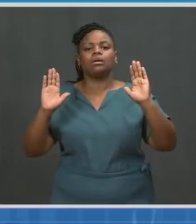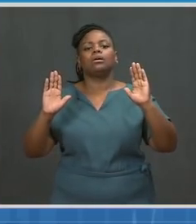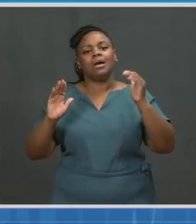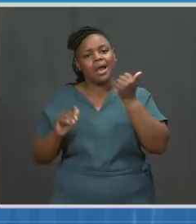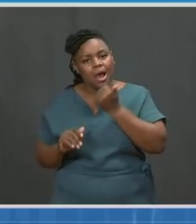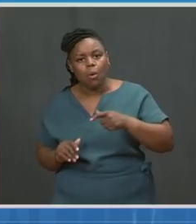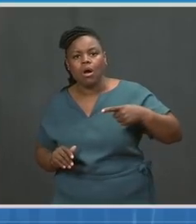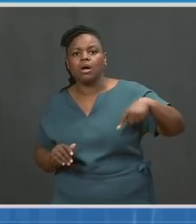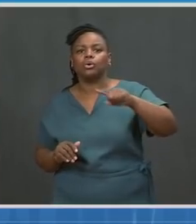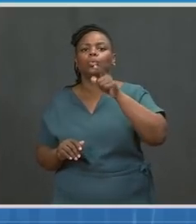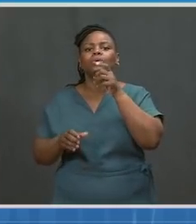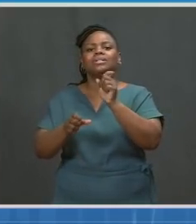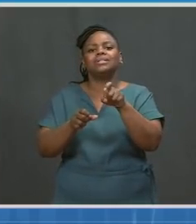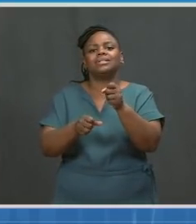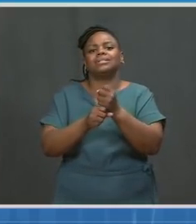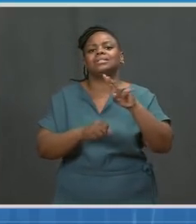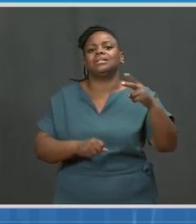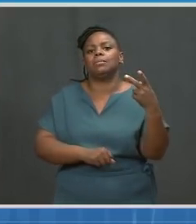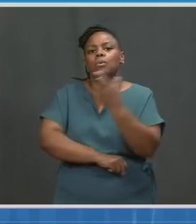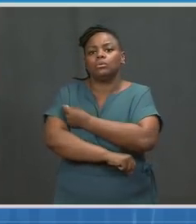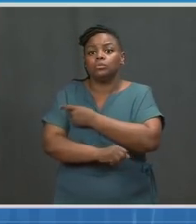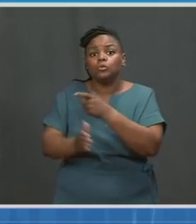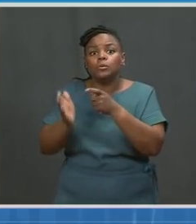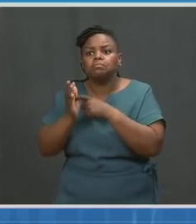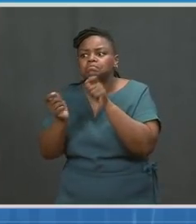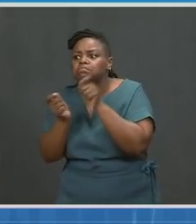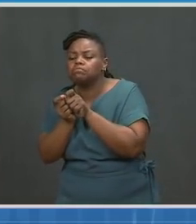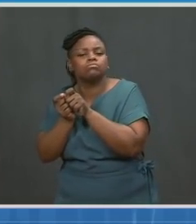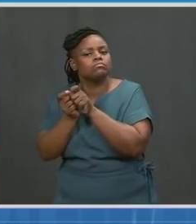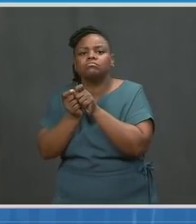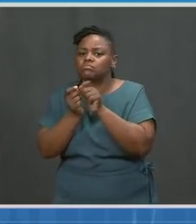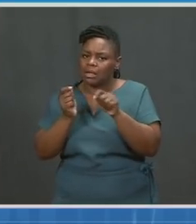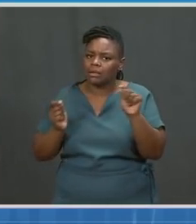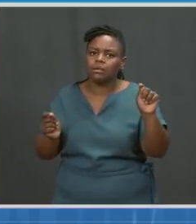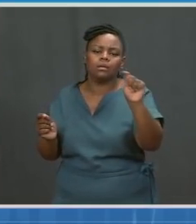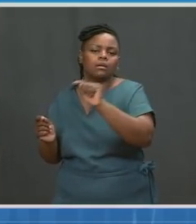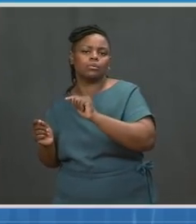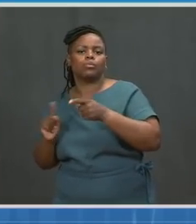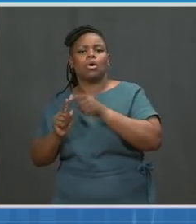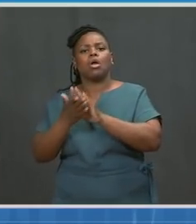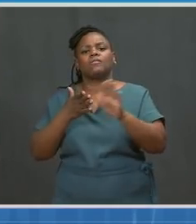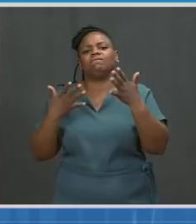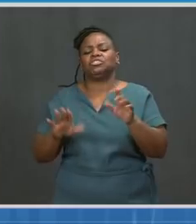regardless of where they got their first. This seems like a good opportunity to remind you